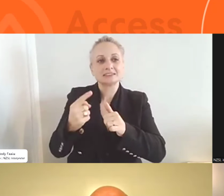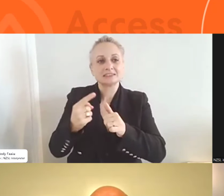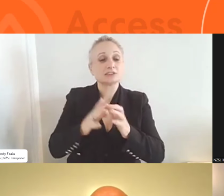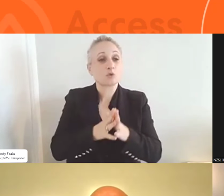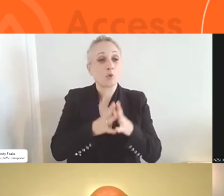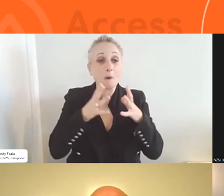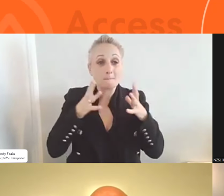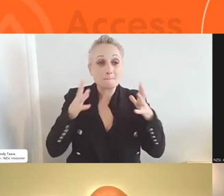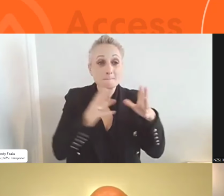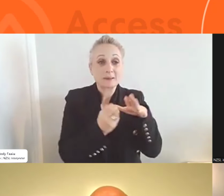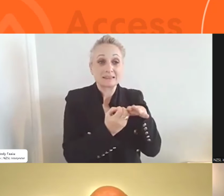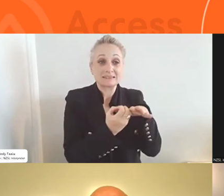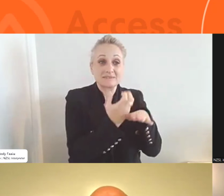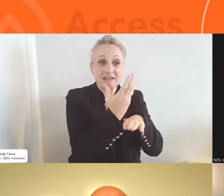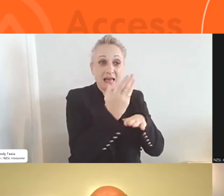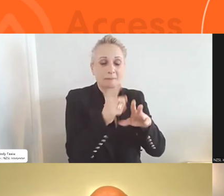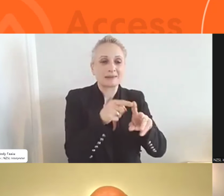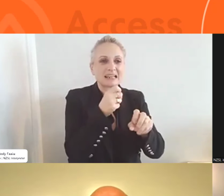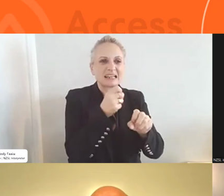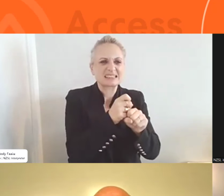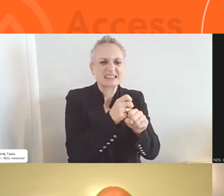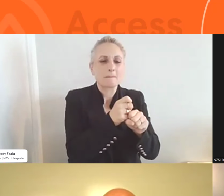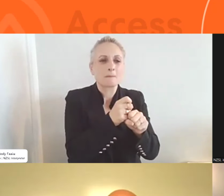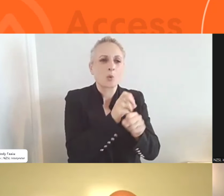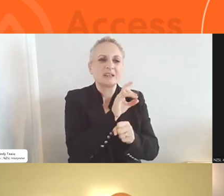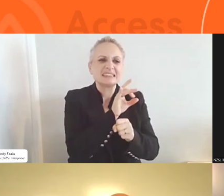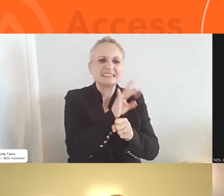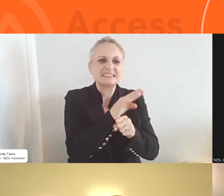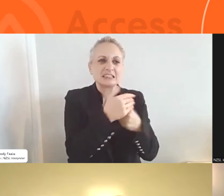10 plus units in one go, could a council decide to only grant